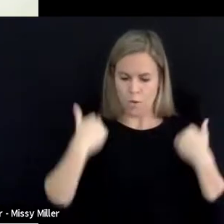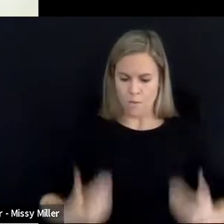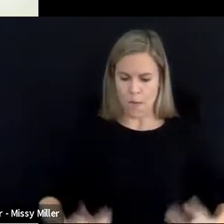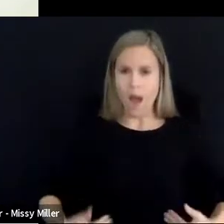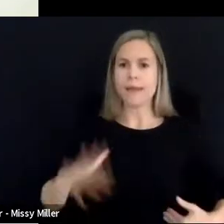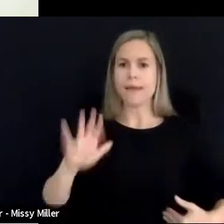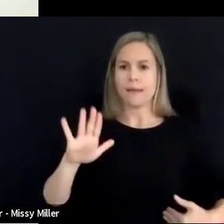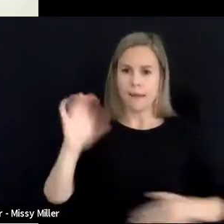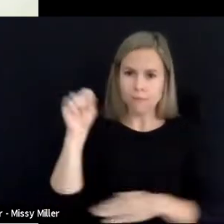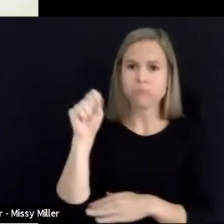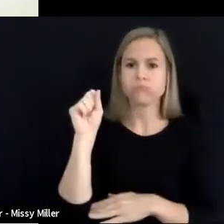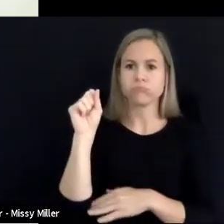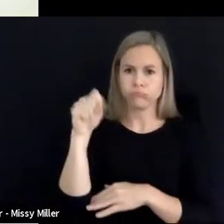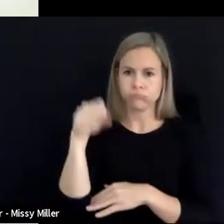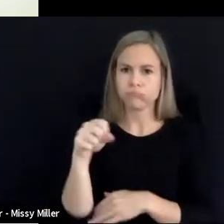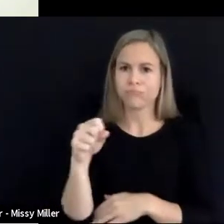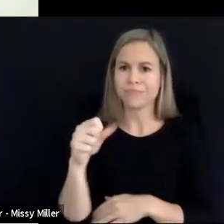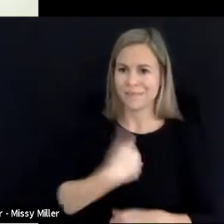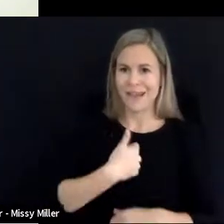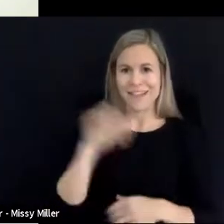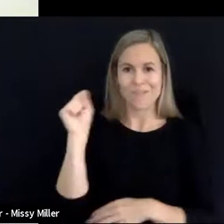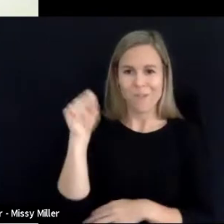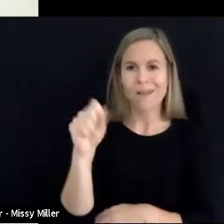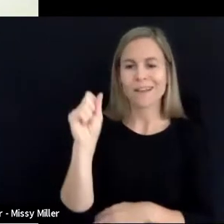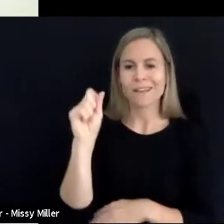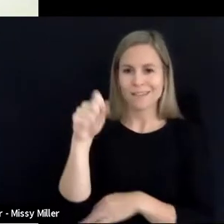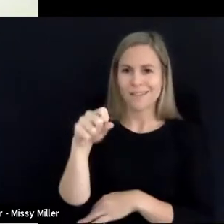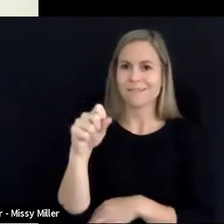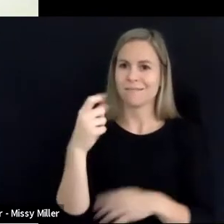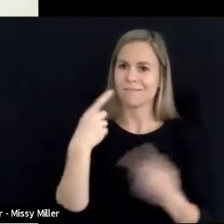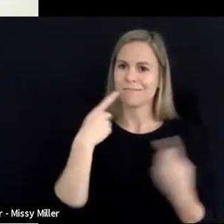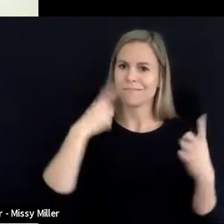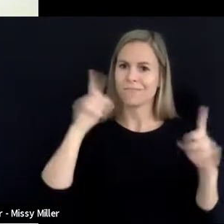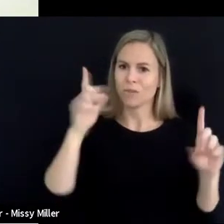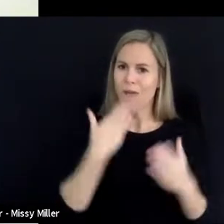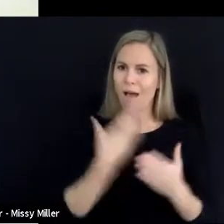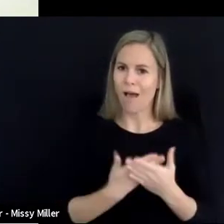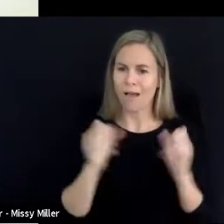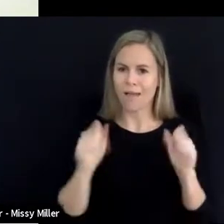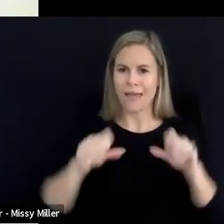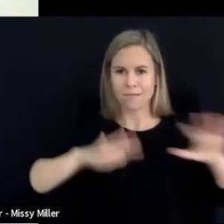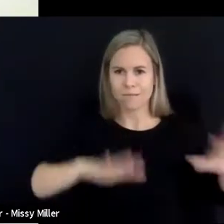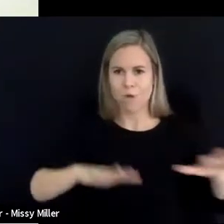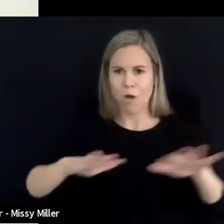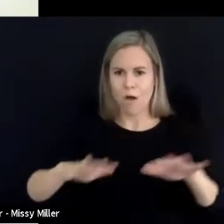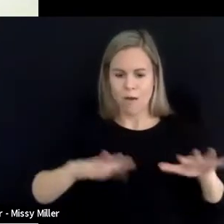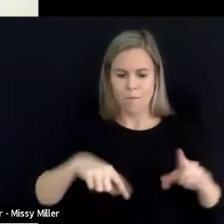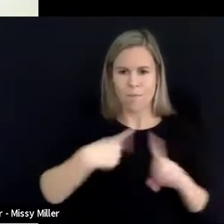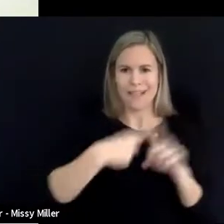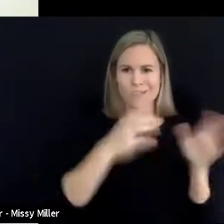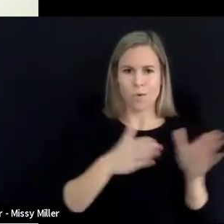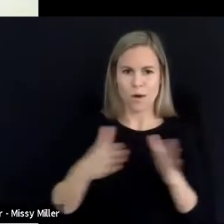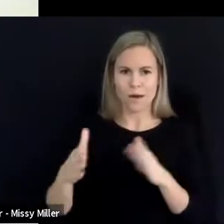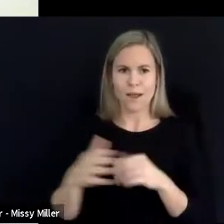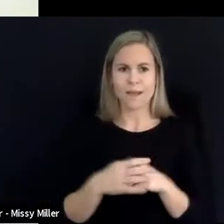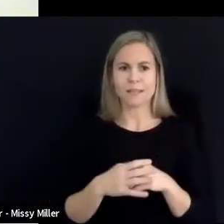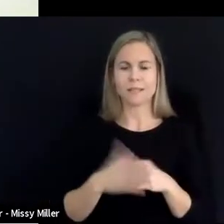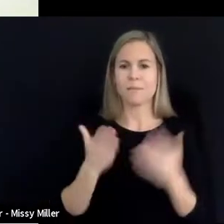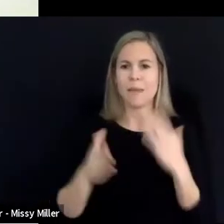because it actually works really well in terms of keeping one calm and organized. Tapping one's body or objects.